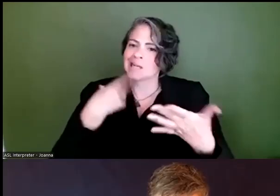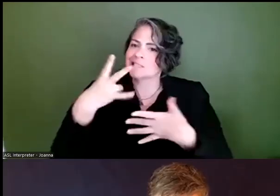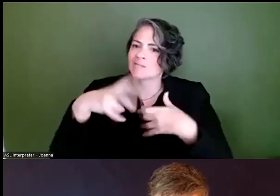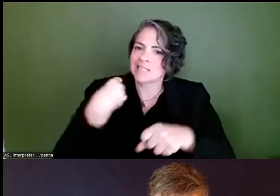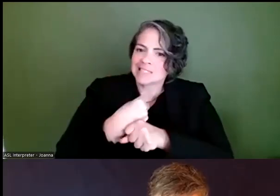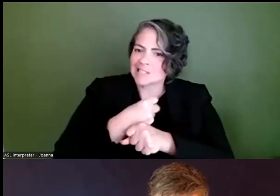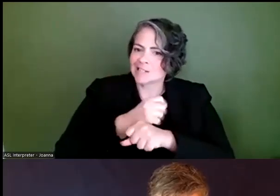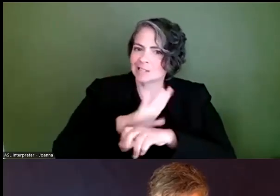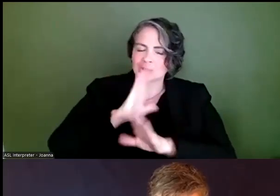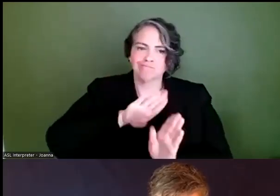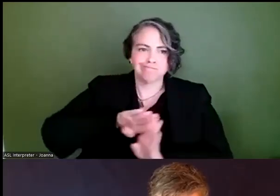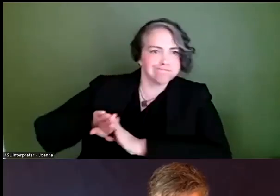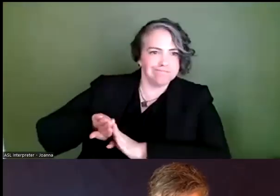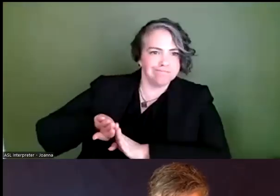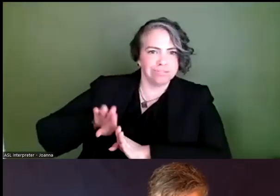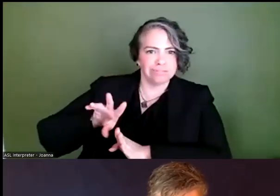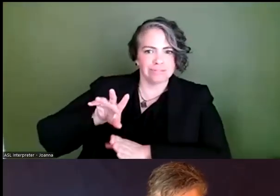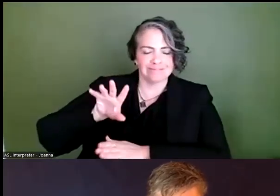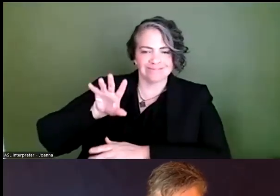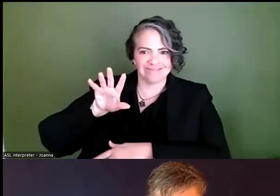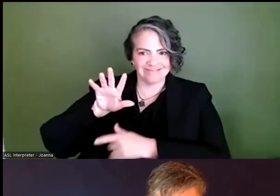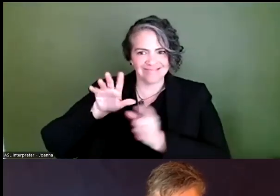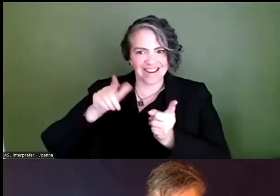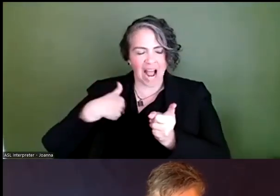and I've been able to have a full time job and I give it credit by having a